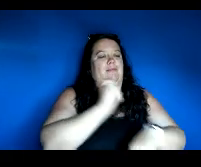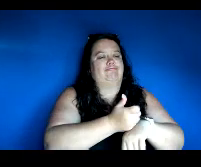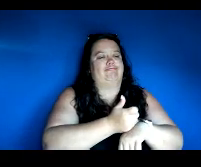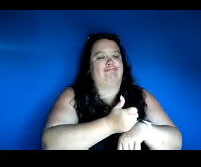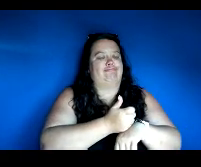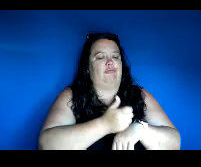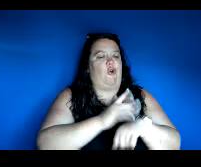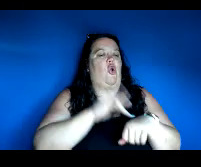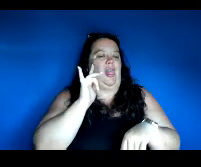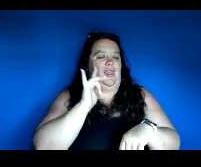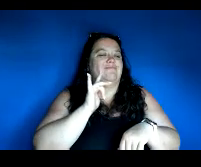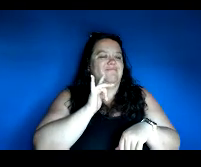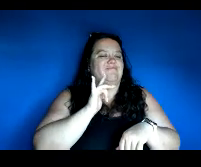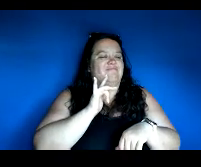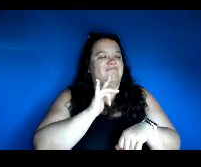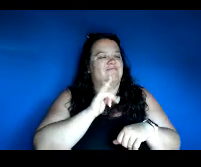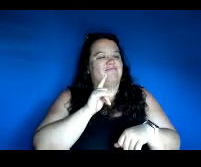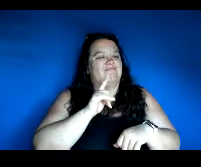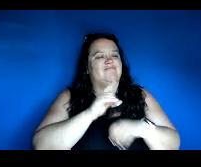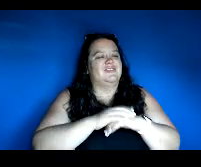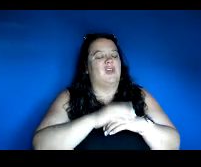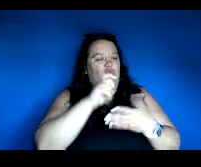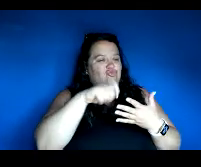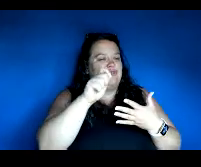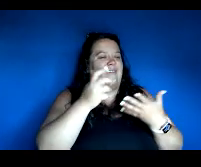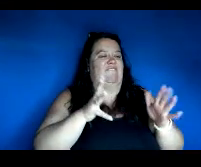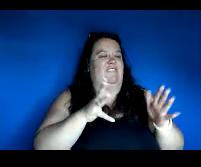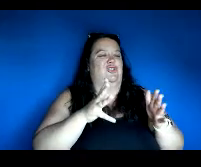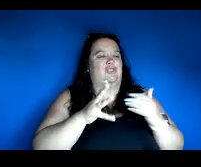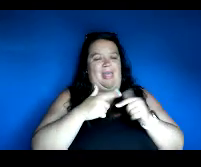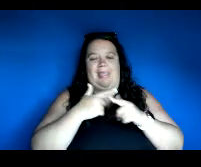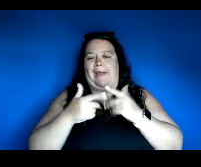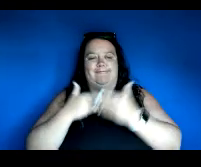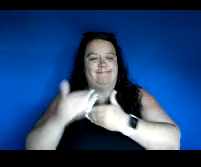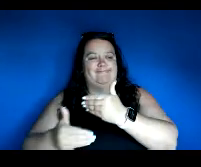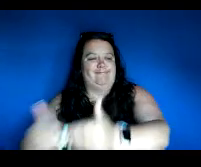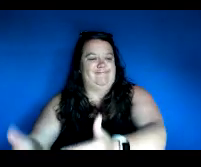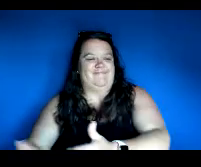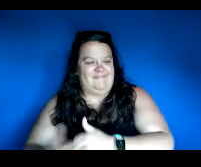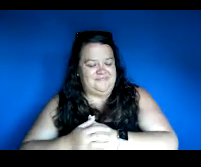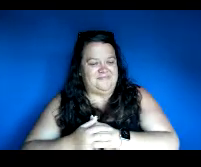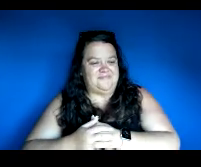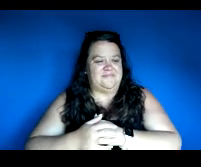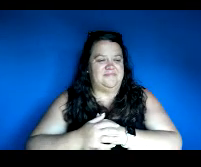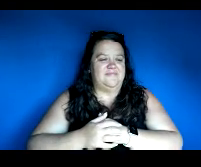so that you have sort of one less thing to deal with. And I think also just in terms of like some of the systems